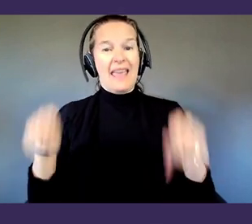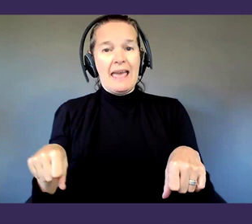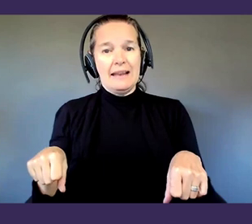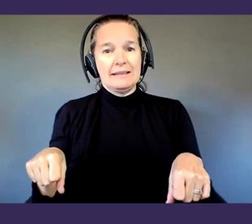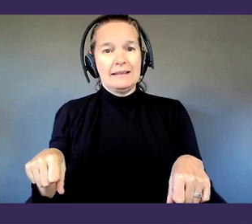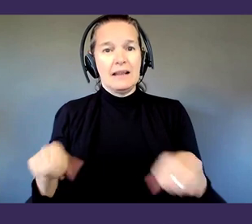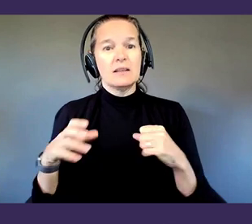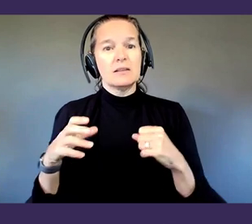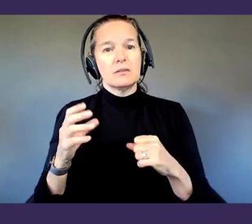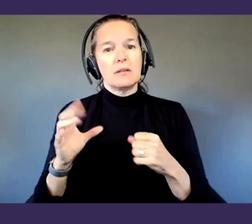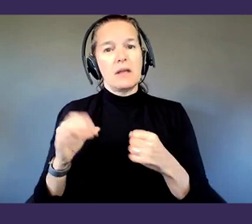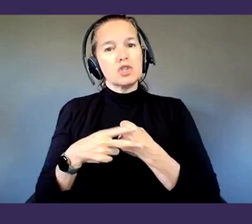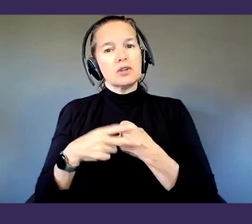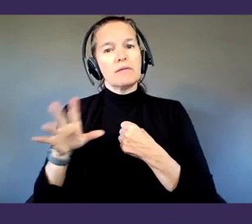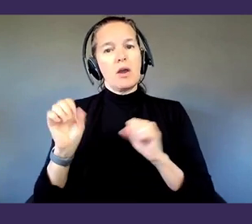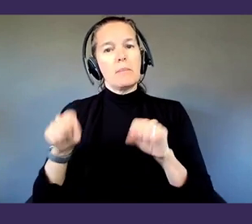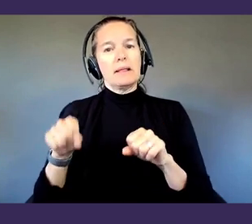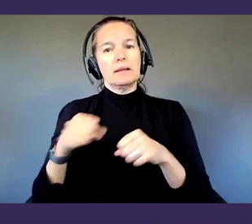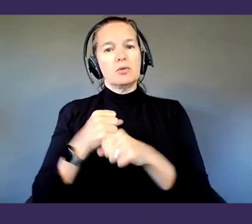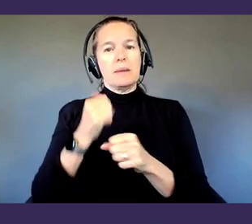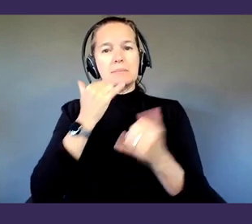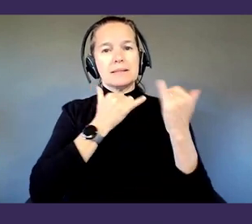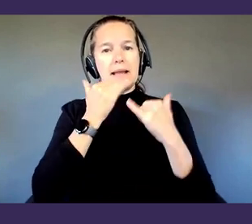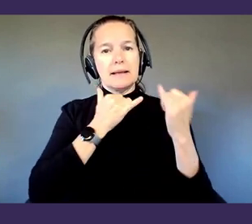to be able to make mistakes and take risks